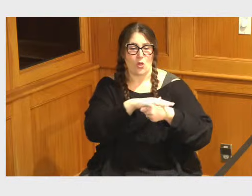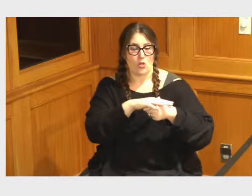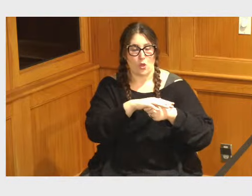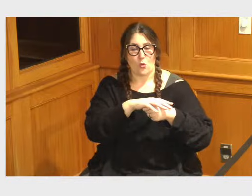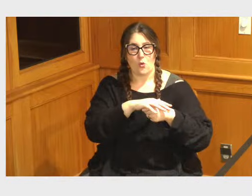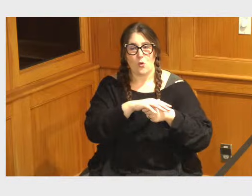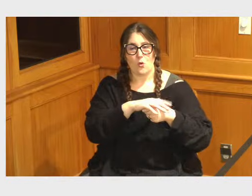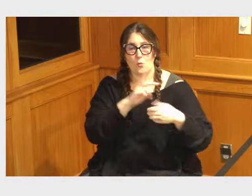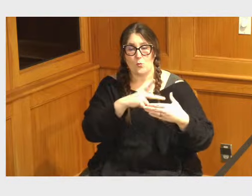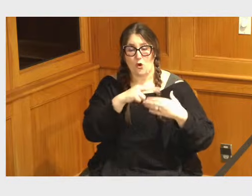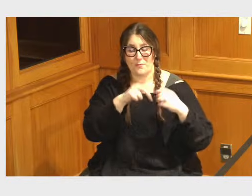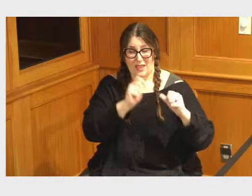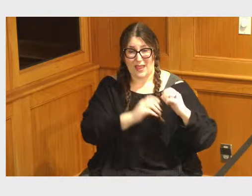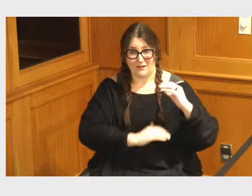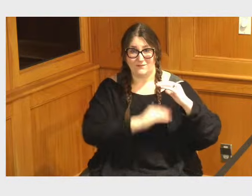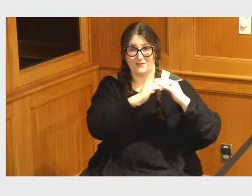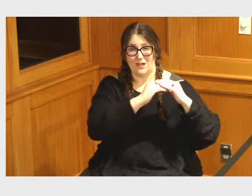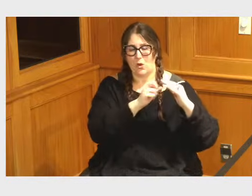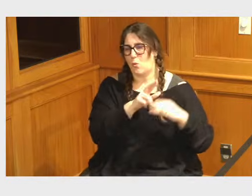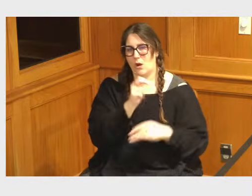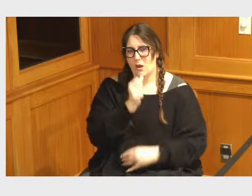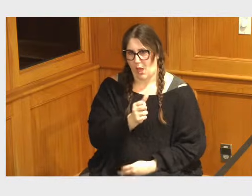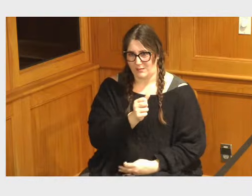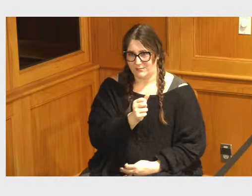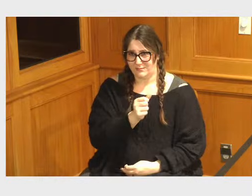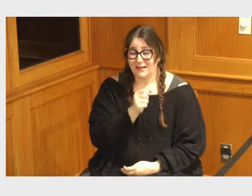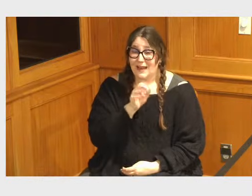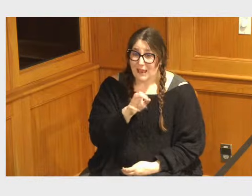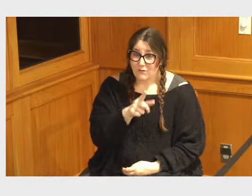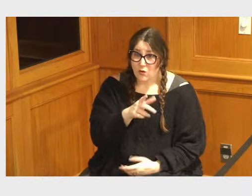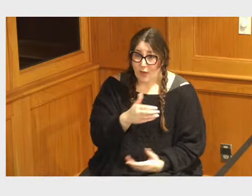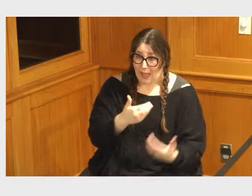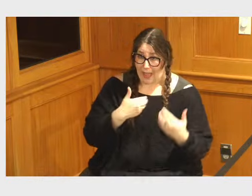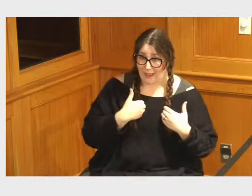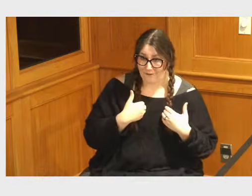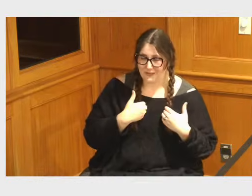gap or you don't. And if you have one, it's a pretty good system and developers can know it's